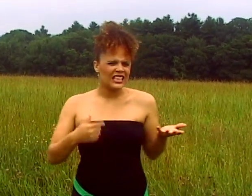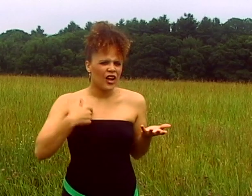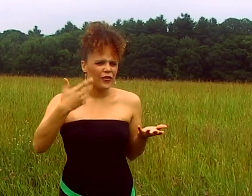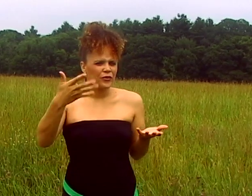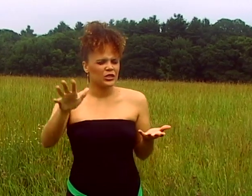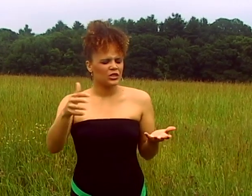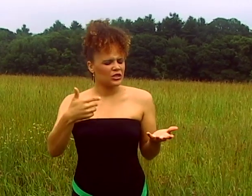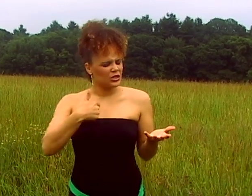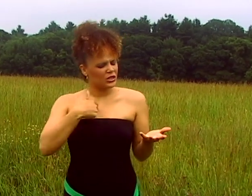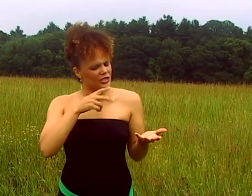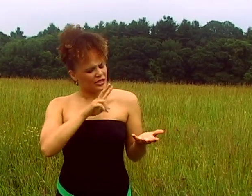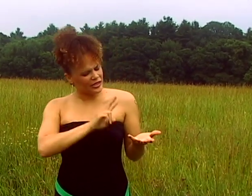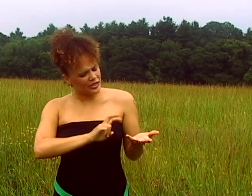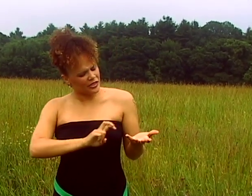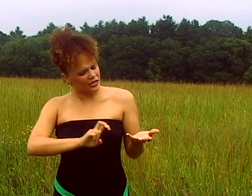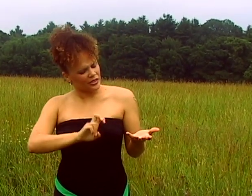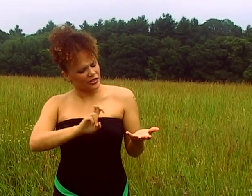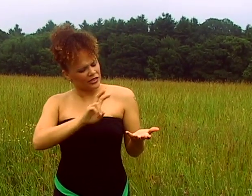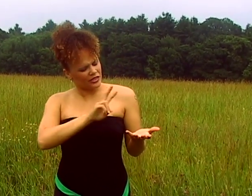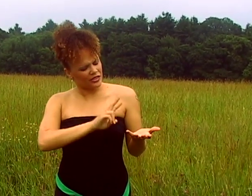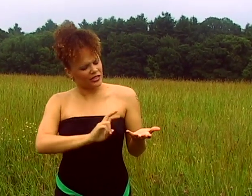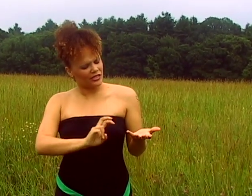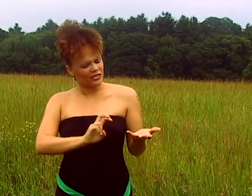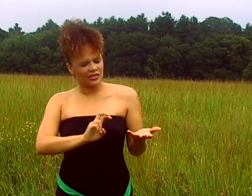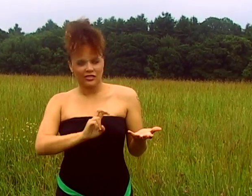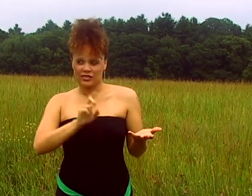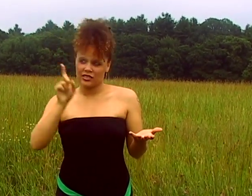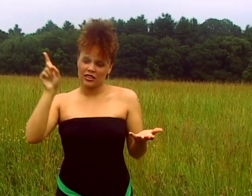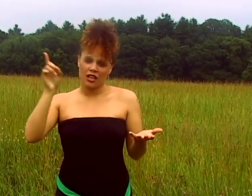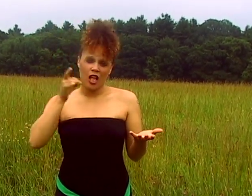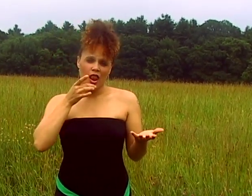I've ridden my bubble down